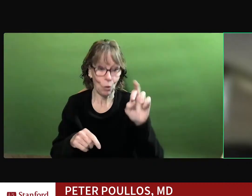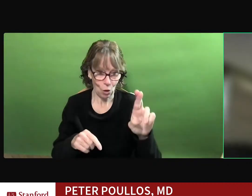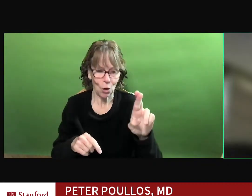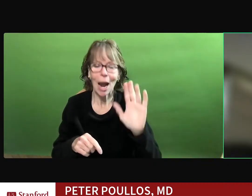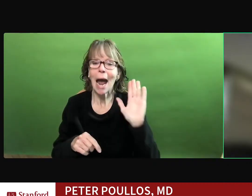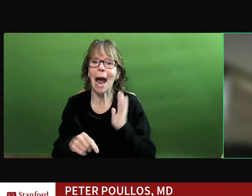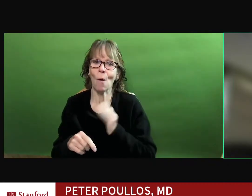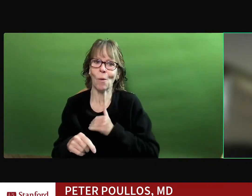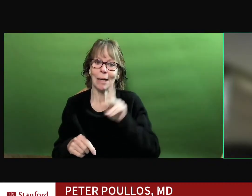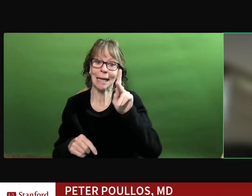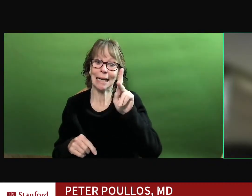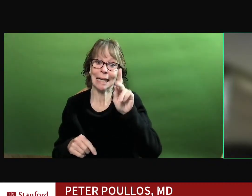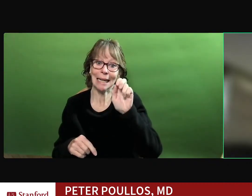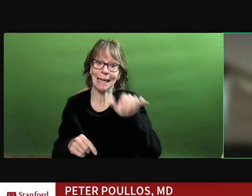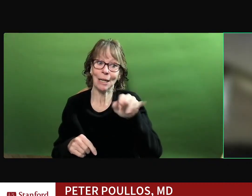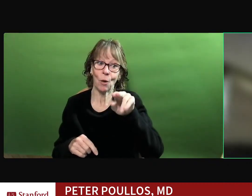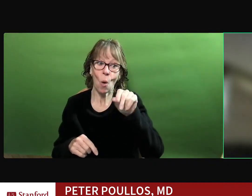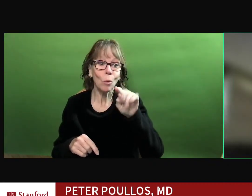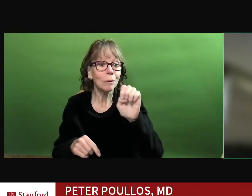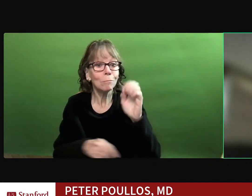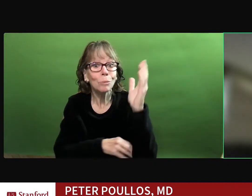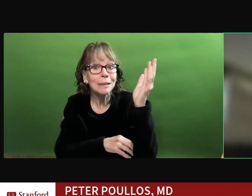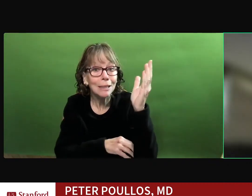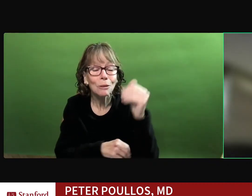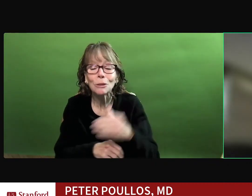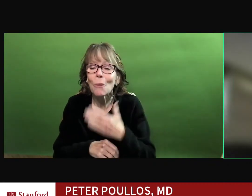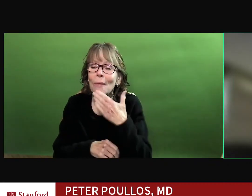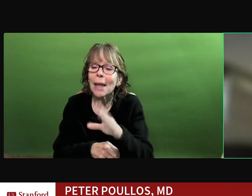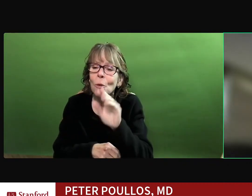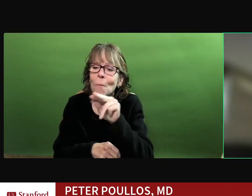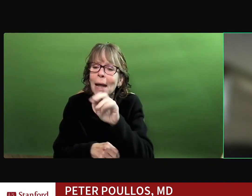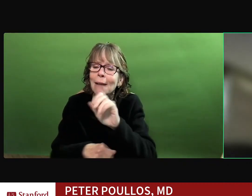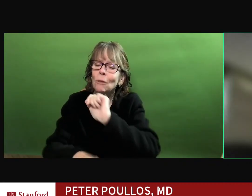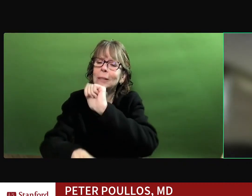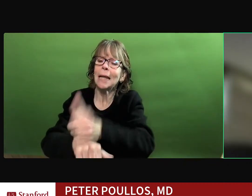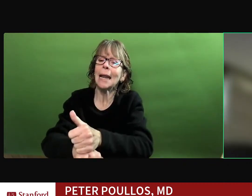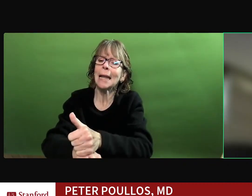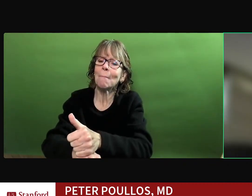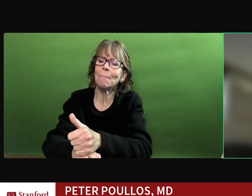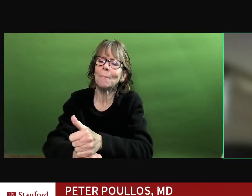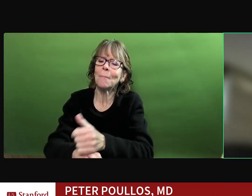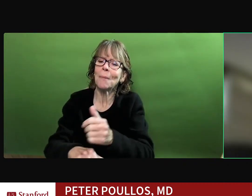for putting this into perspective for us and framing this from the 30,000-foot view.